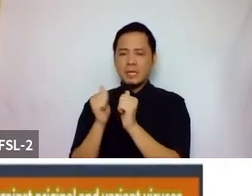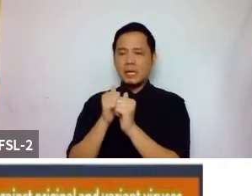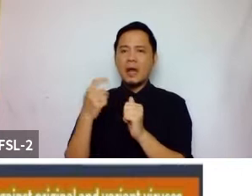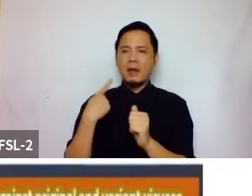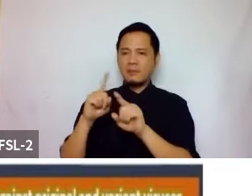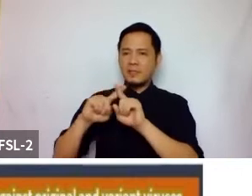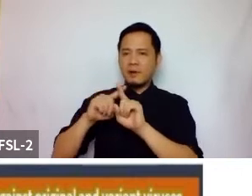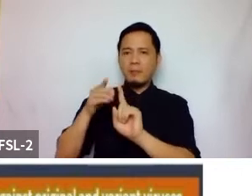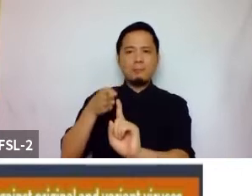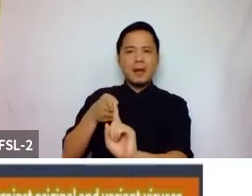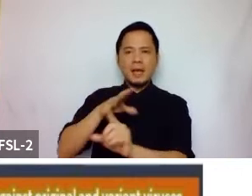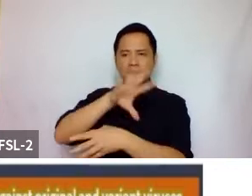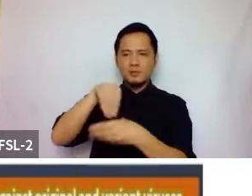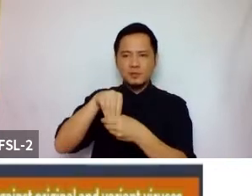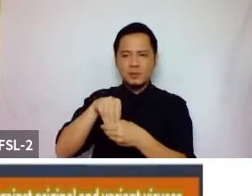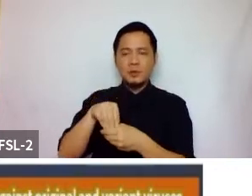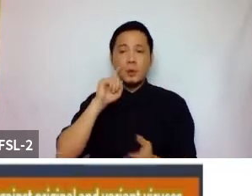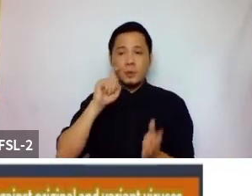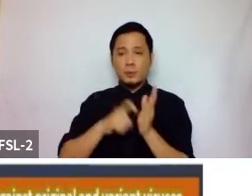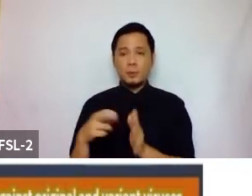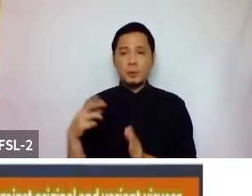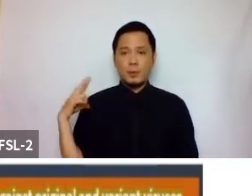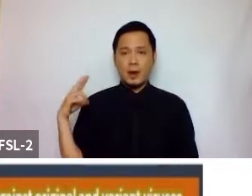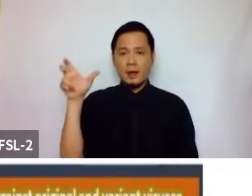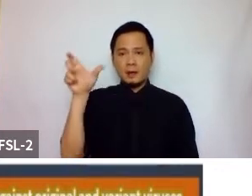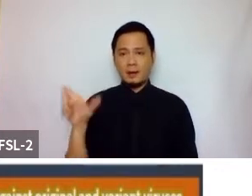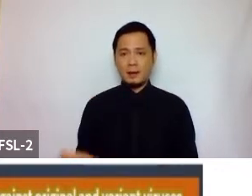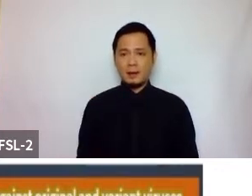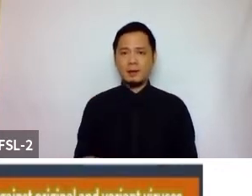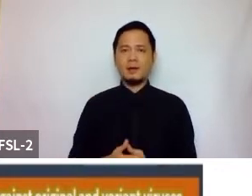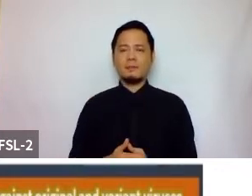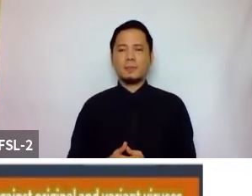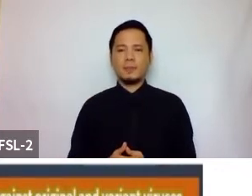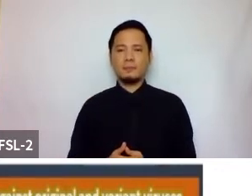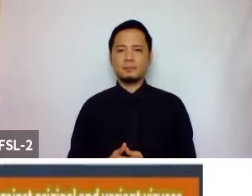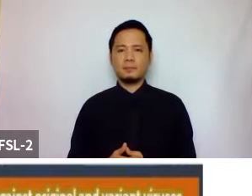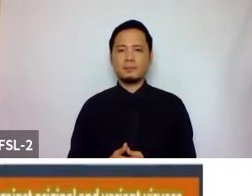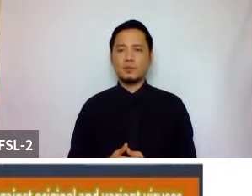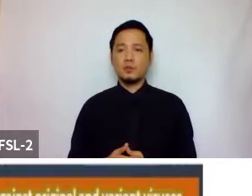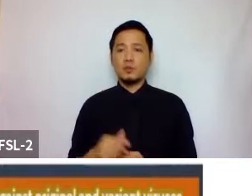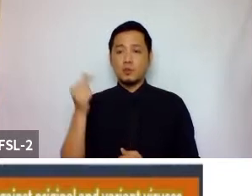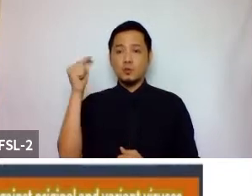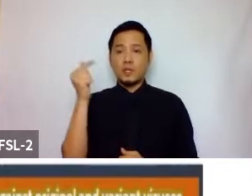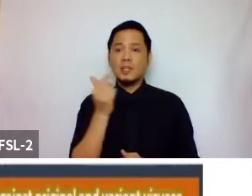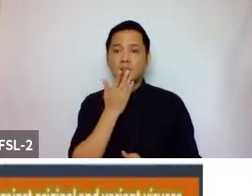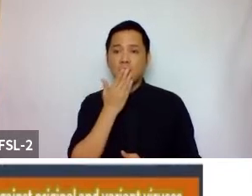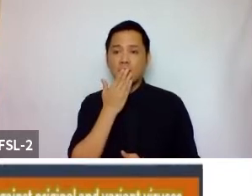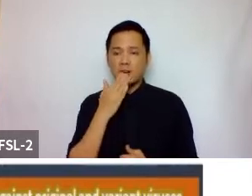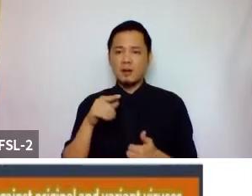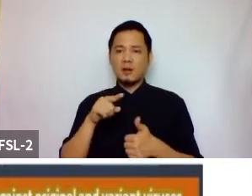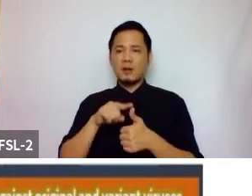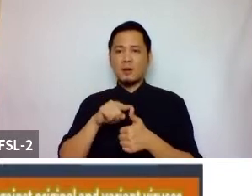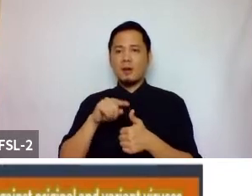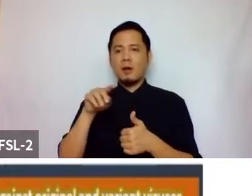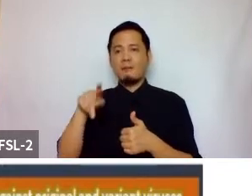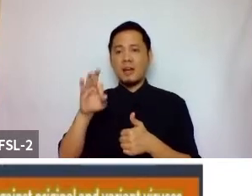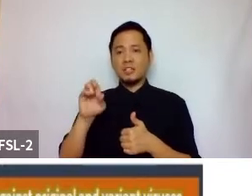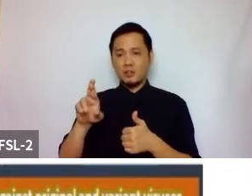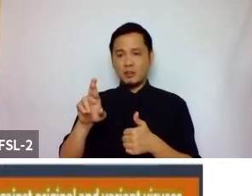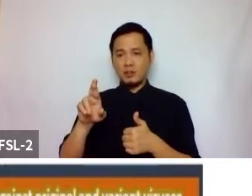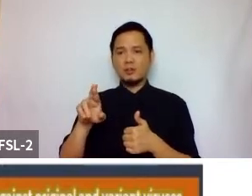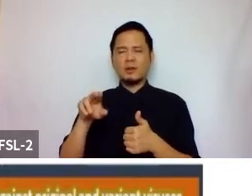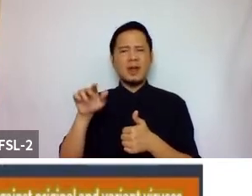So you can see on the right panel the green Moderna and Pfizer, they are higher than 95%.